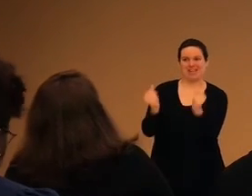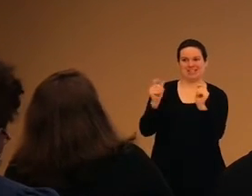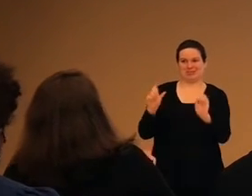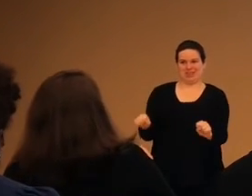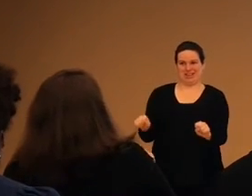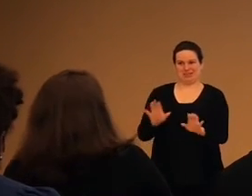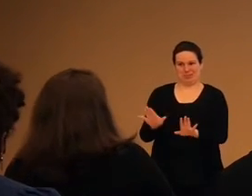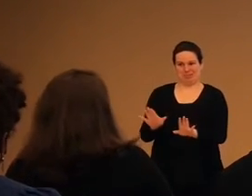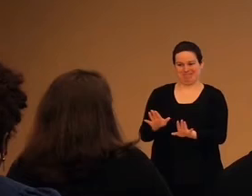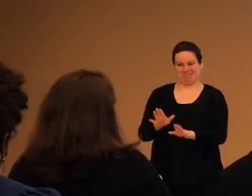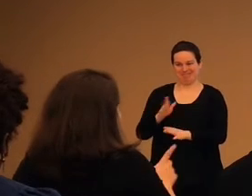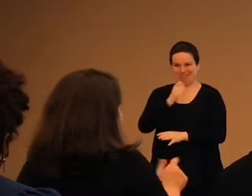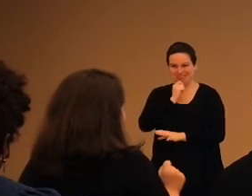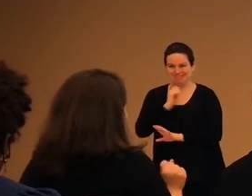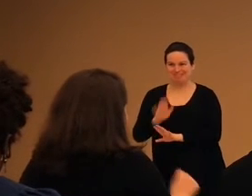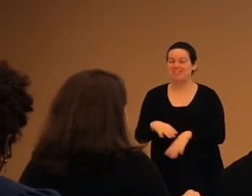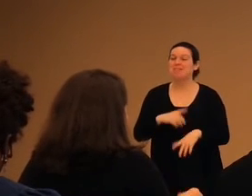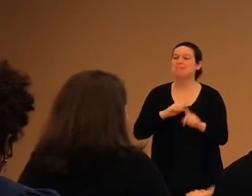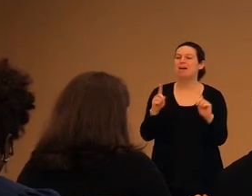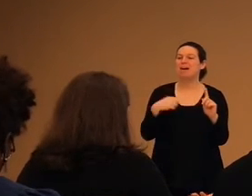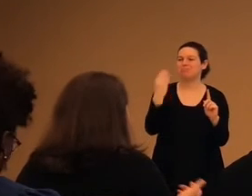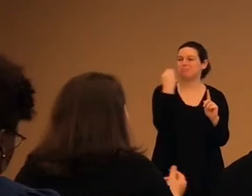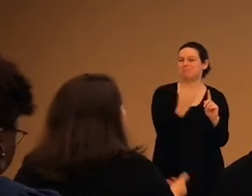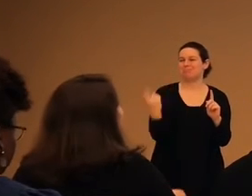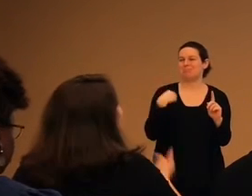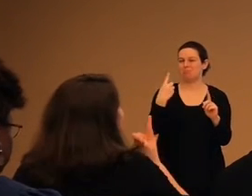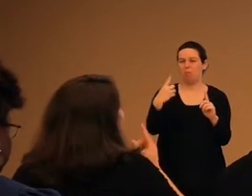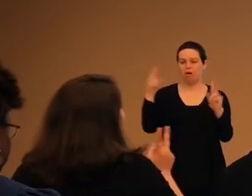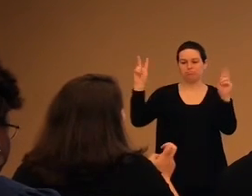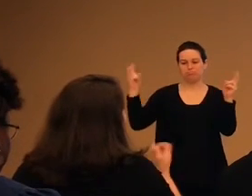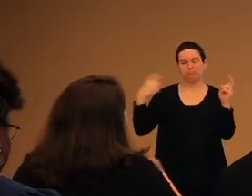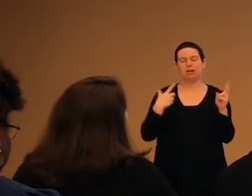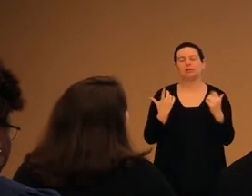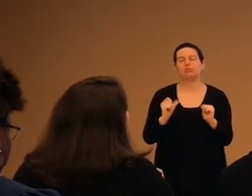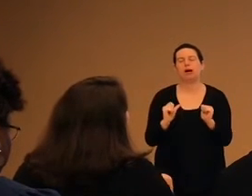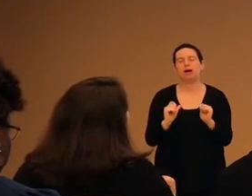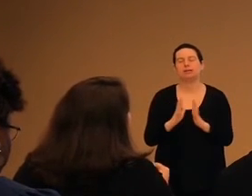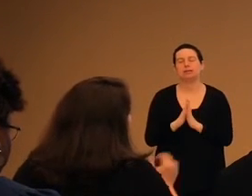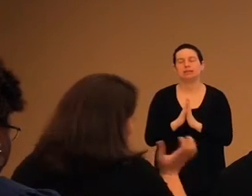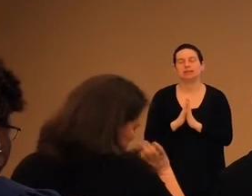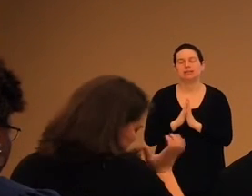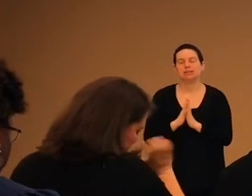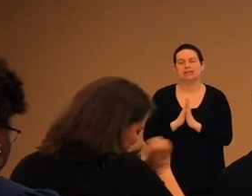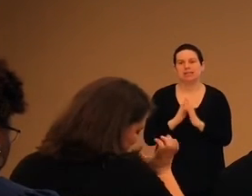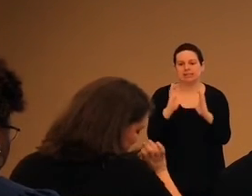Would let you know though that one quote, and I tried I searched my apartment for my notes